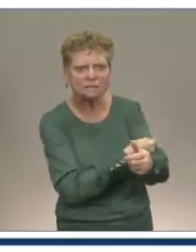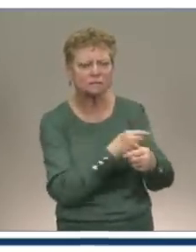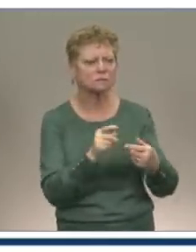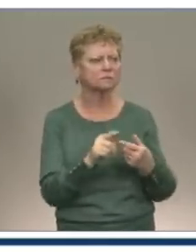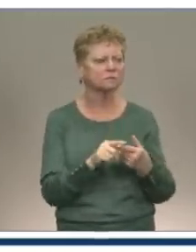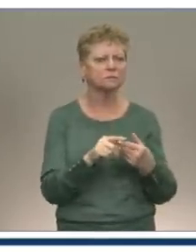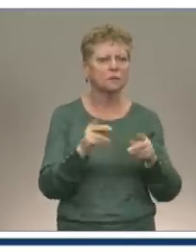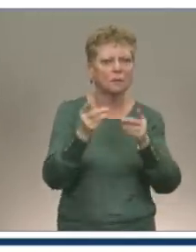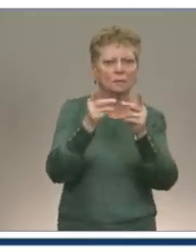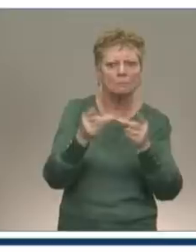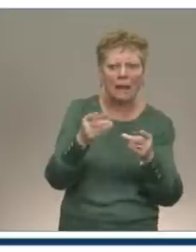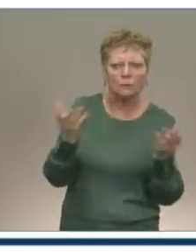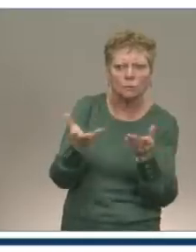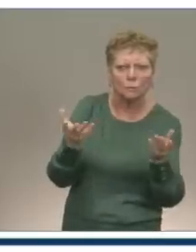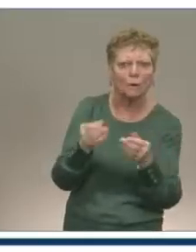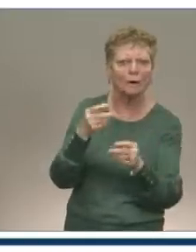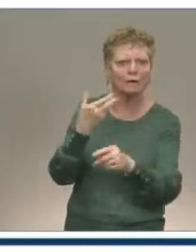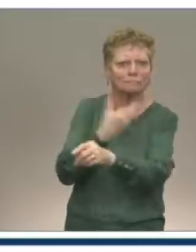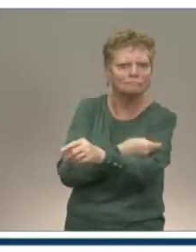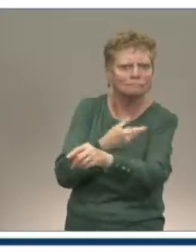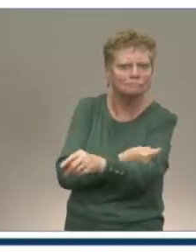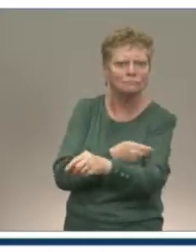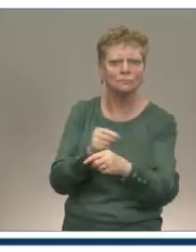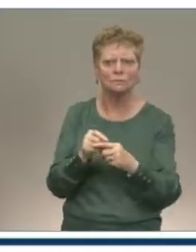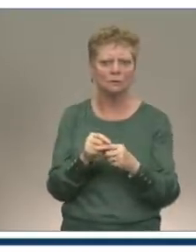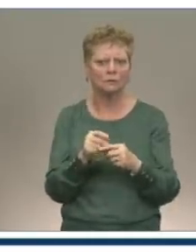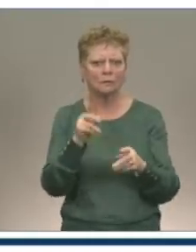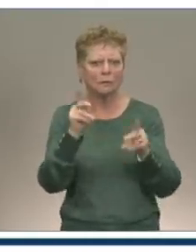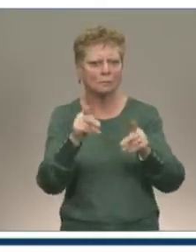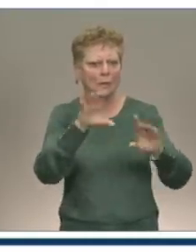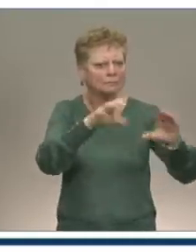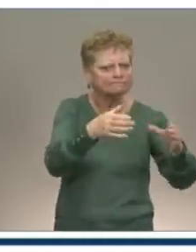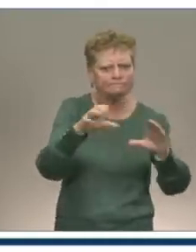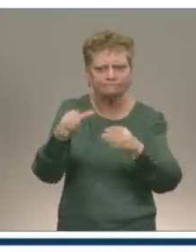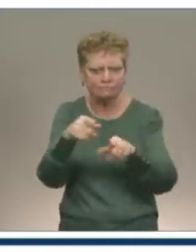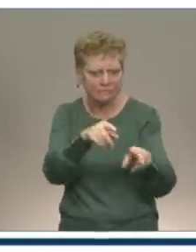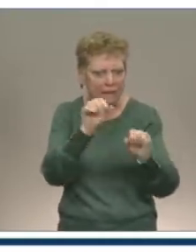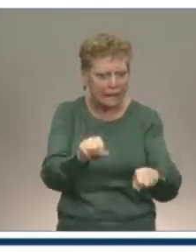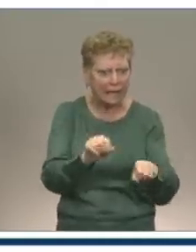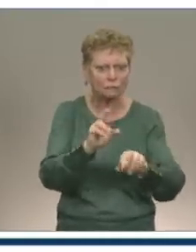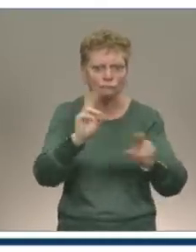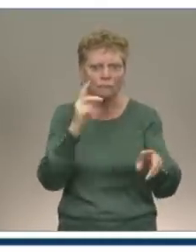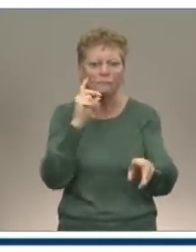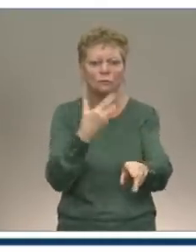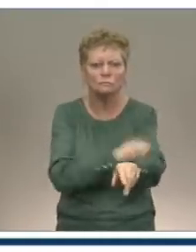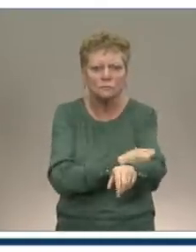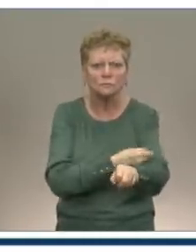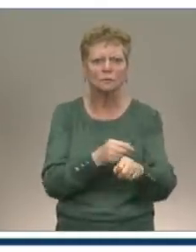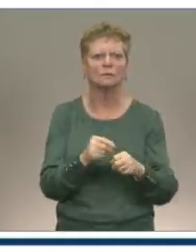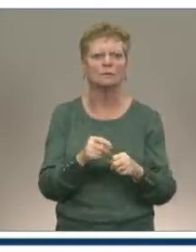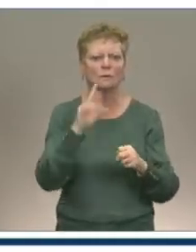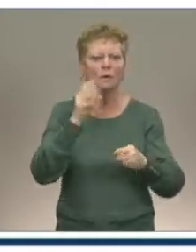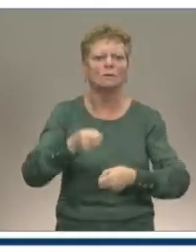of people eligible in any given group and making the necessary updates to our online booking system